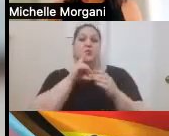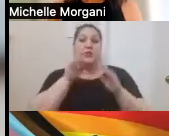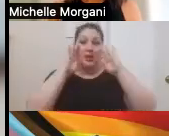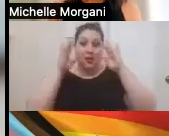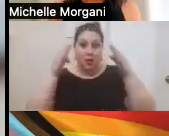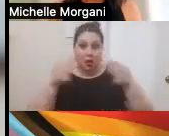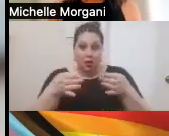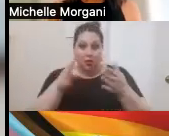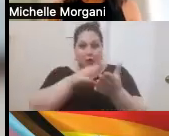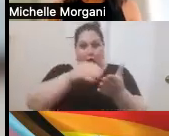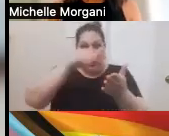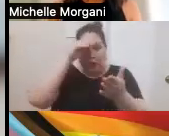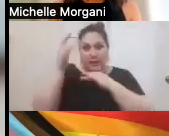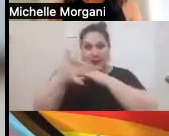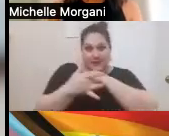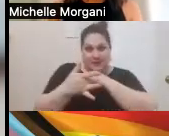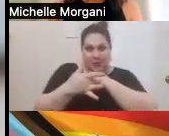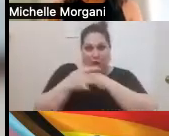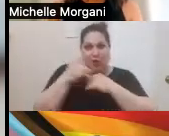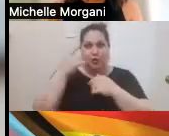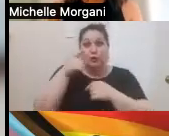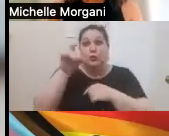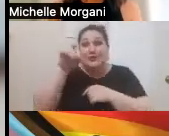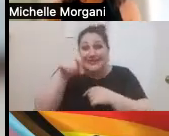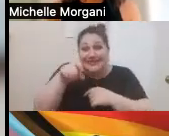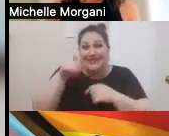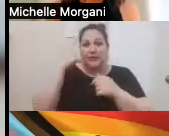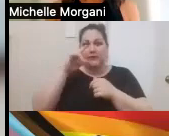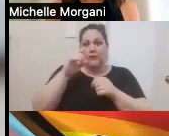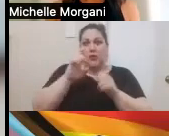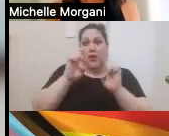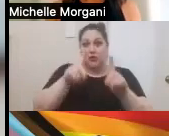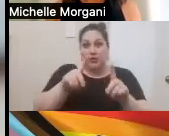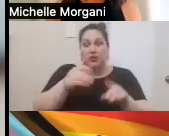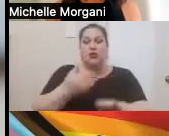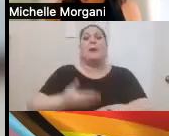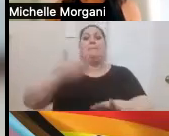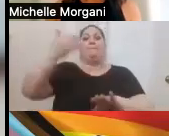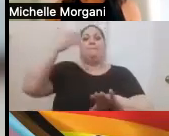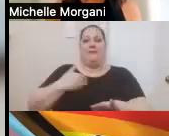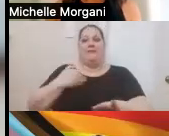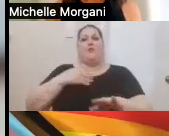that you need for education before entering the fast paced stream of the education.